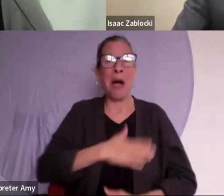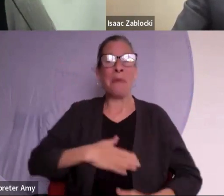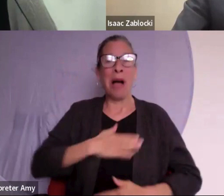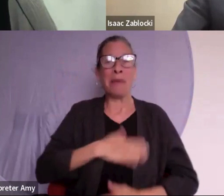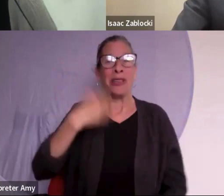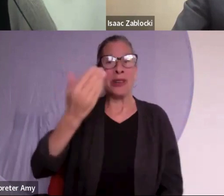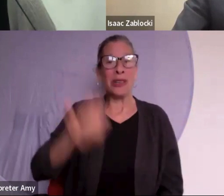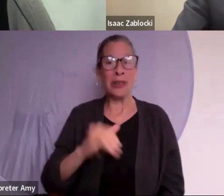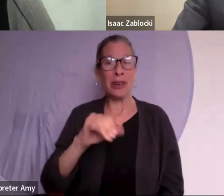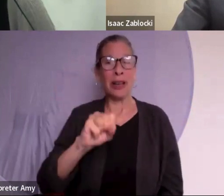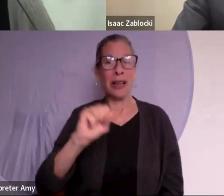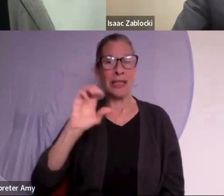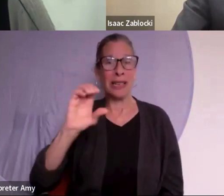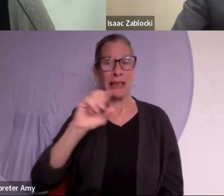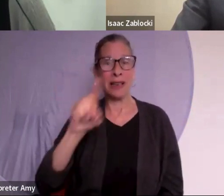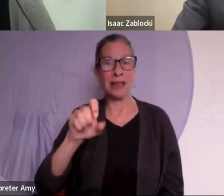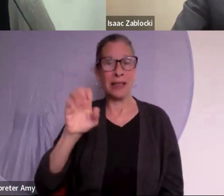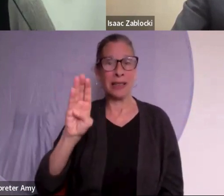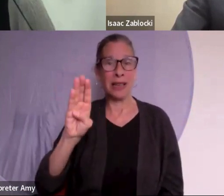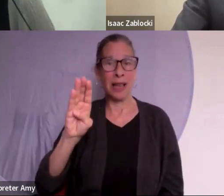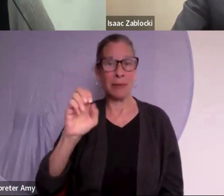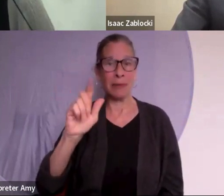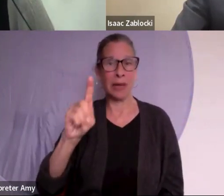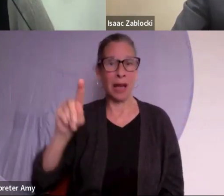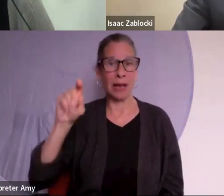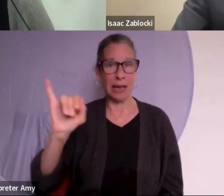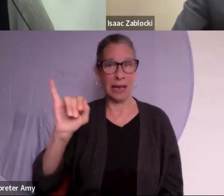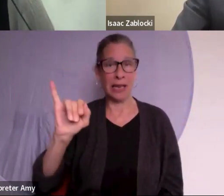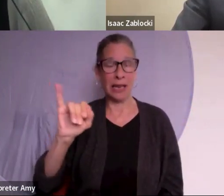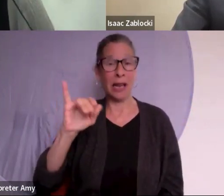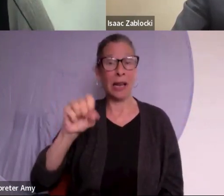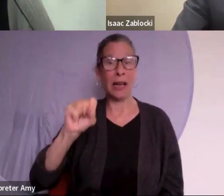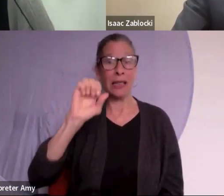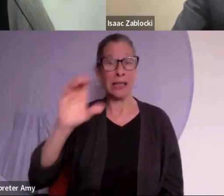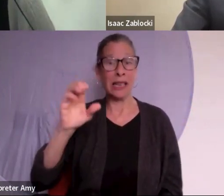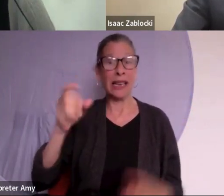Isaac Zablocki. Isaac is the director of film programs at the